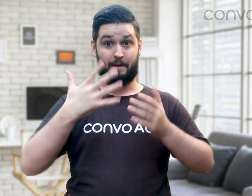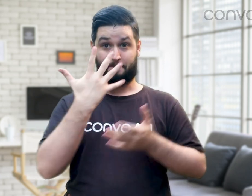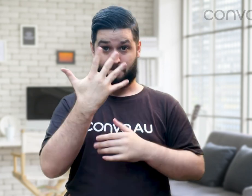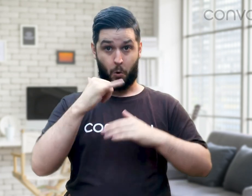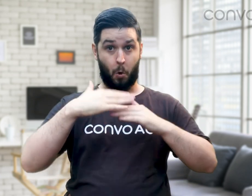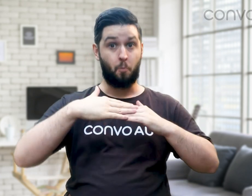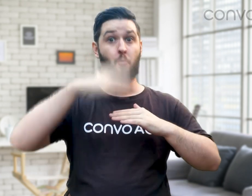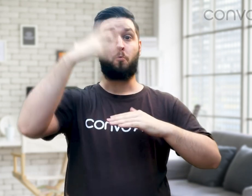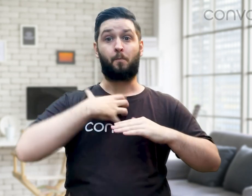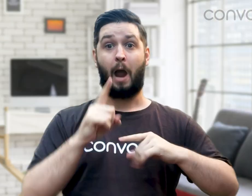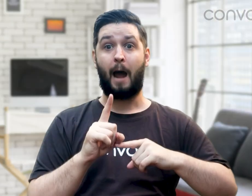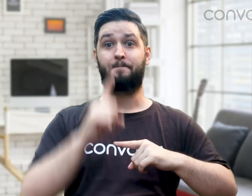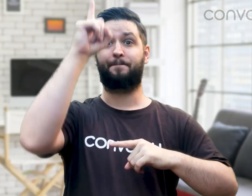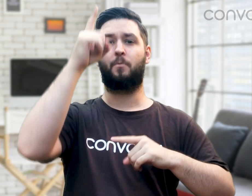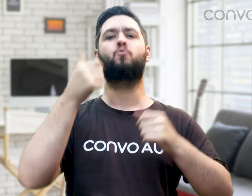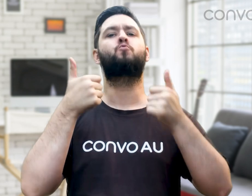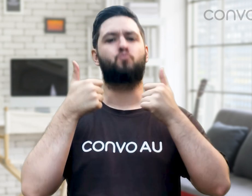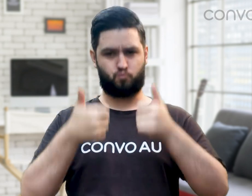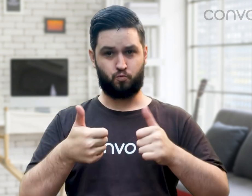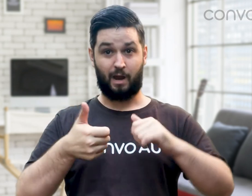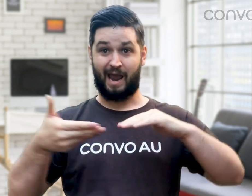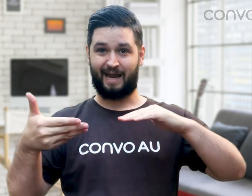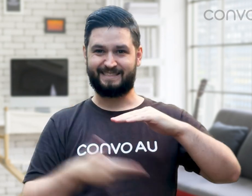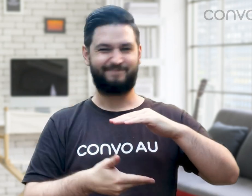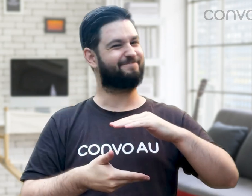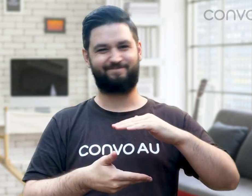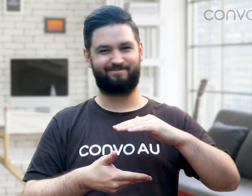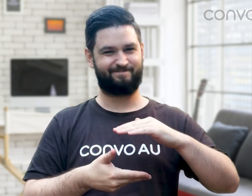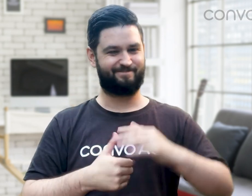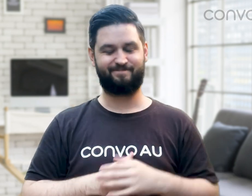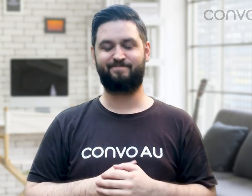Meaning 5 or more will ensure a smooth connection, while anything under will result in connection problems.